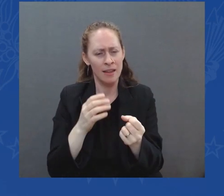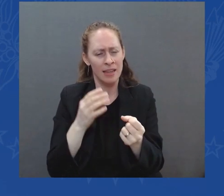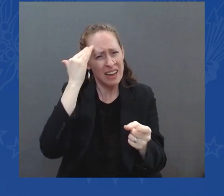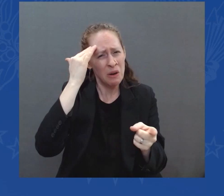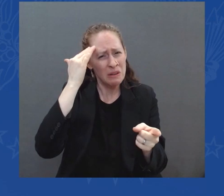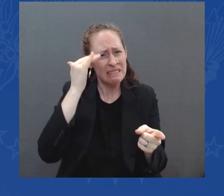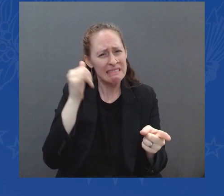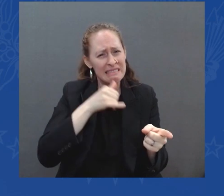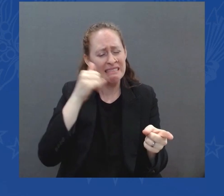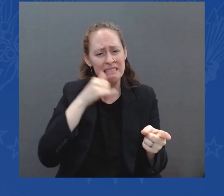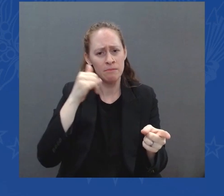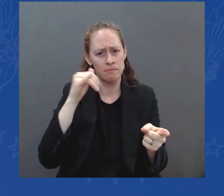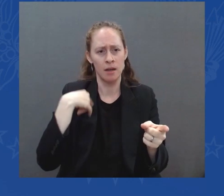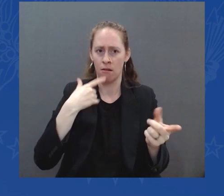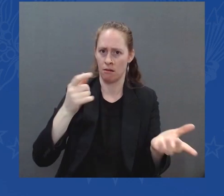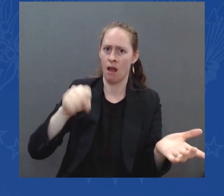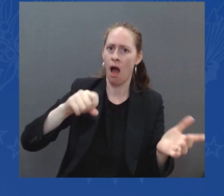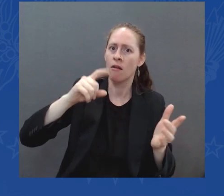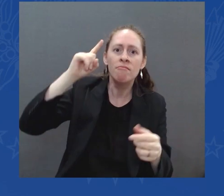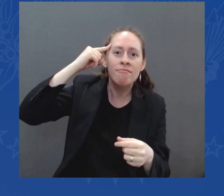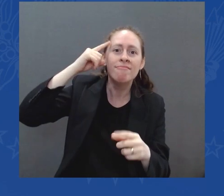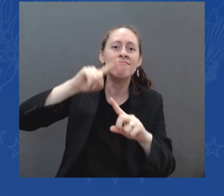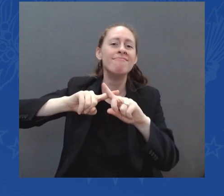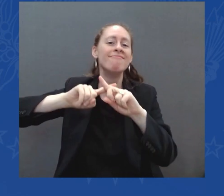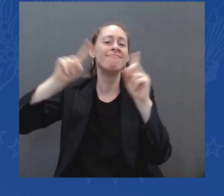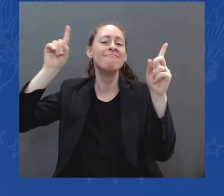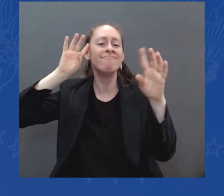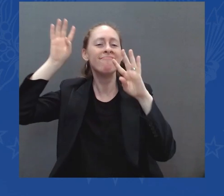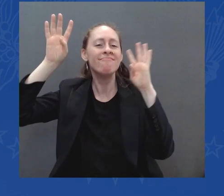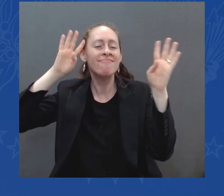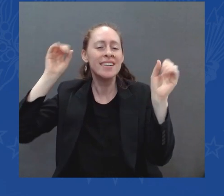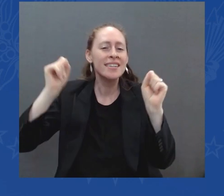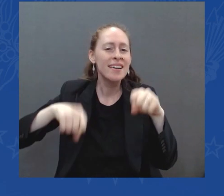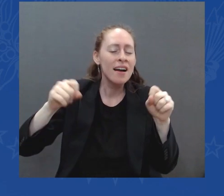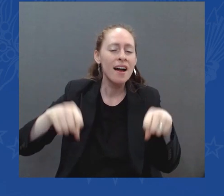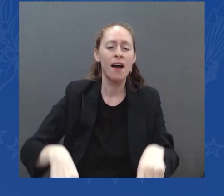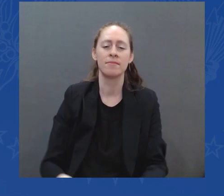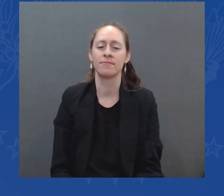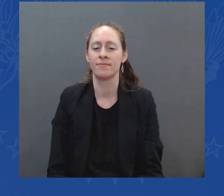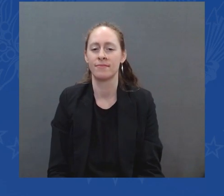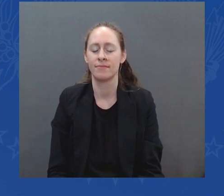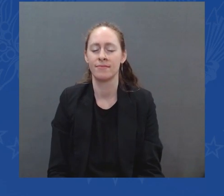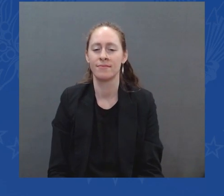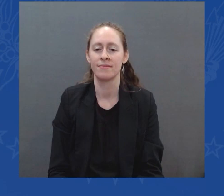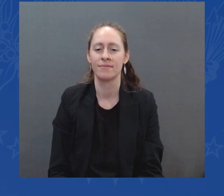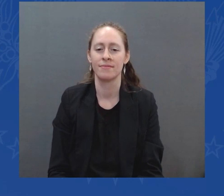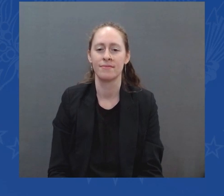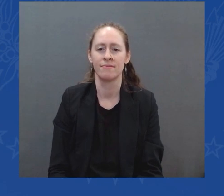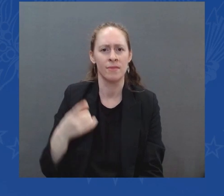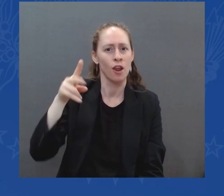and come out of this, long term, much better off. If -- we stand up to the bullies of the world, the autocrats and the dictators.